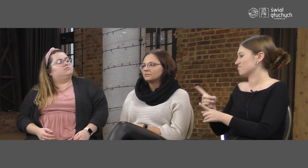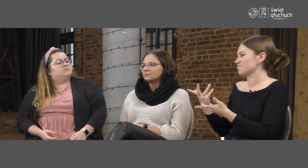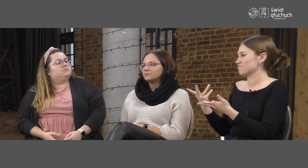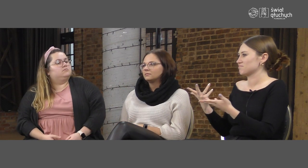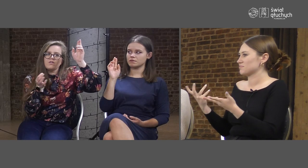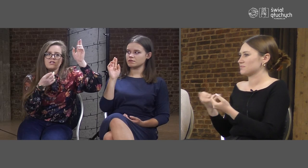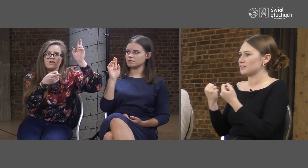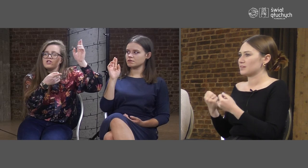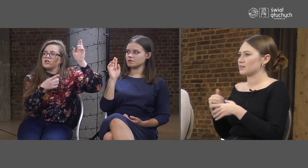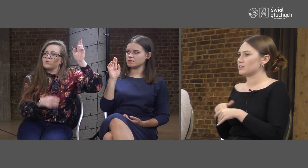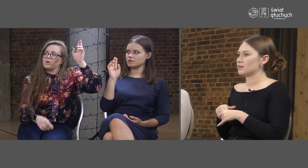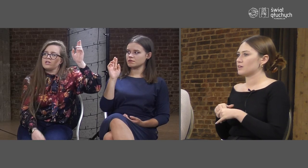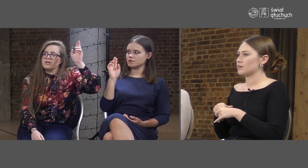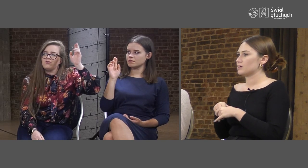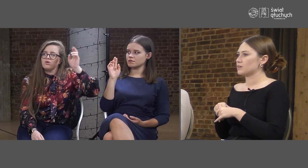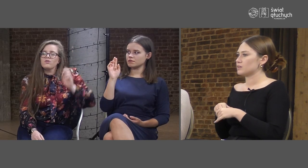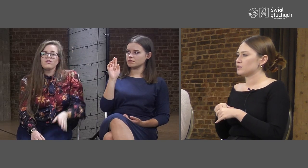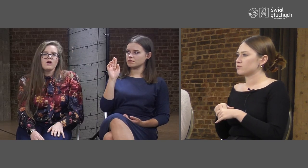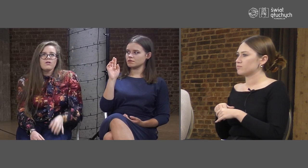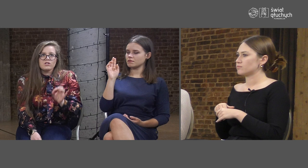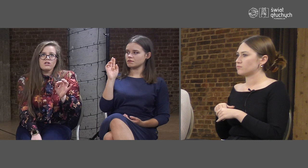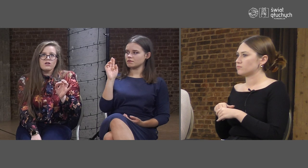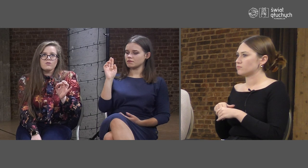[Paulina]: Can I answer in relation to these phones? [Tomasz]: Sure, please.